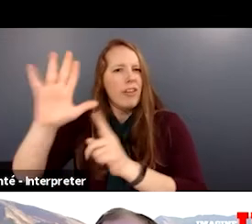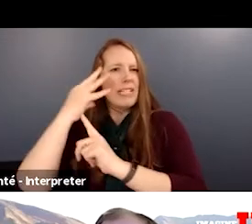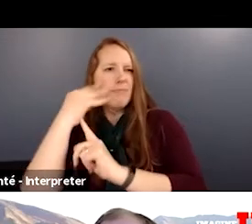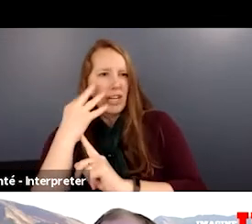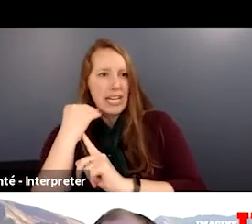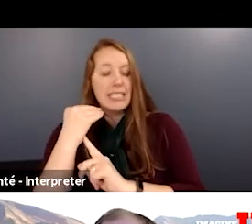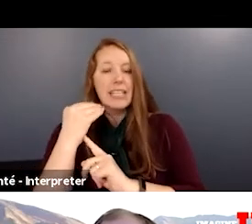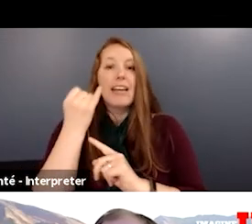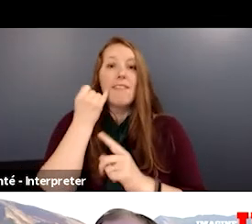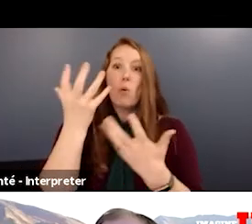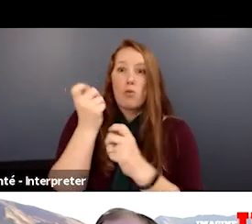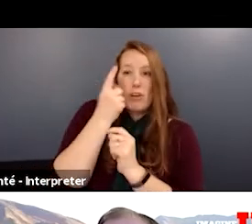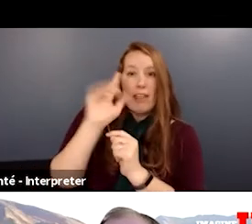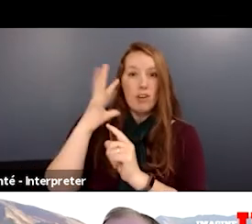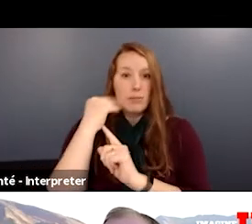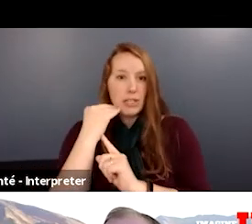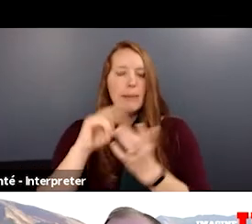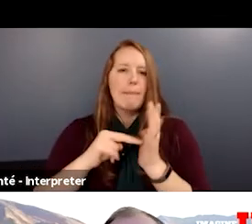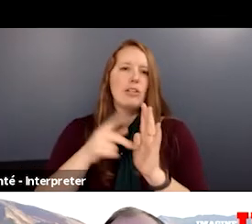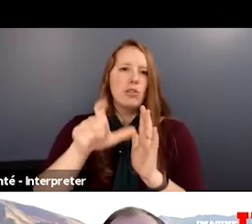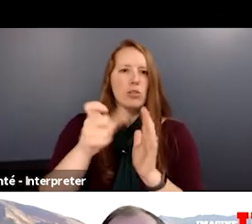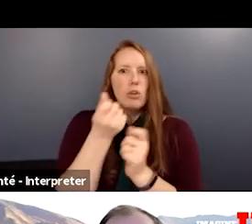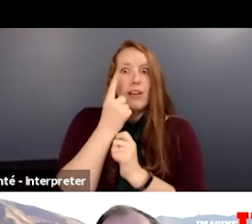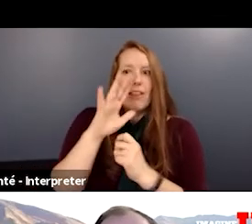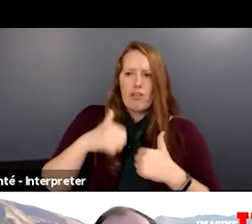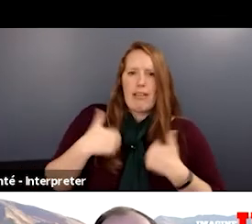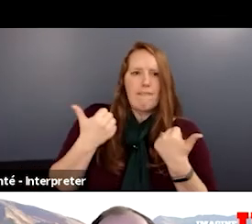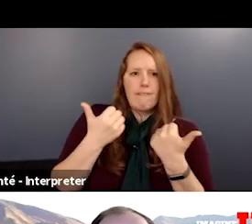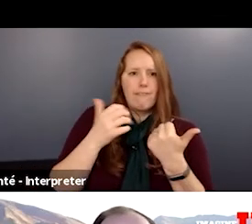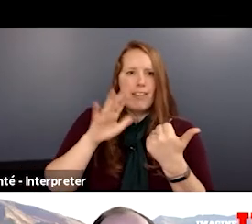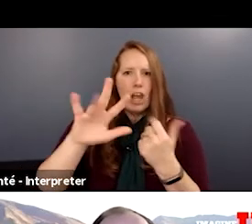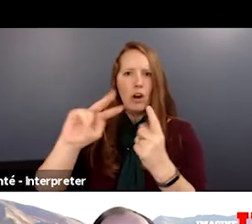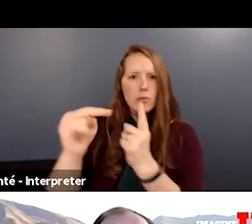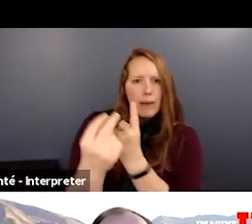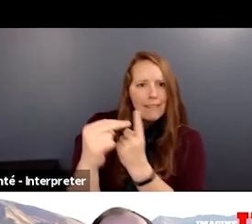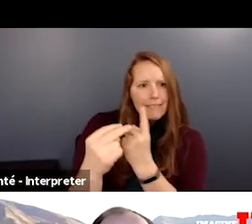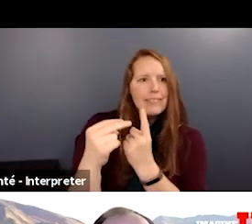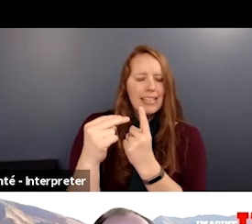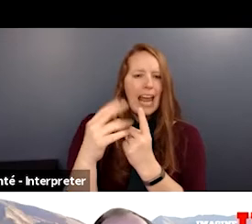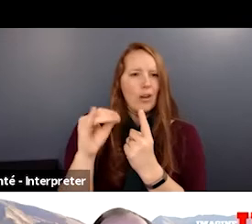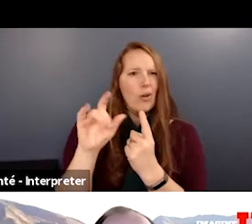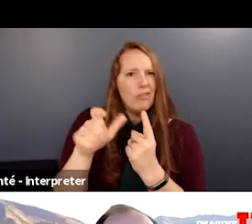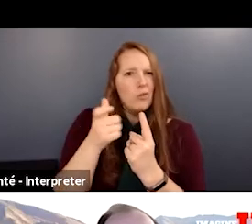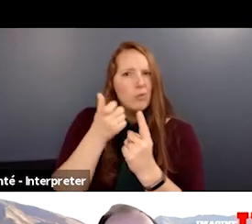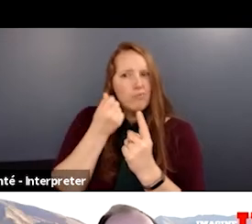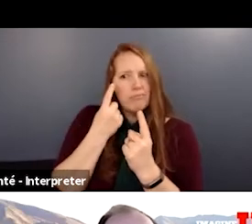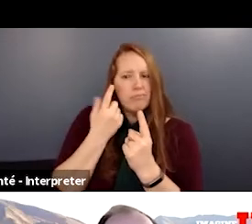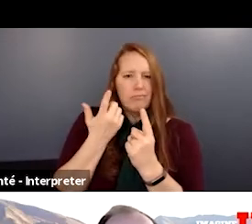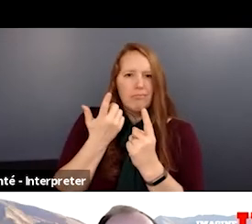coming from and their perspectives that they have, and as valuable to them and for us to learn and